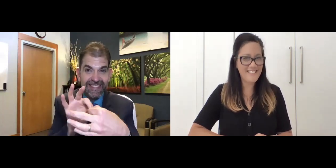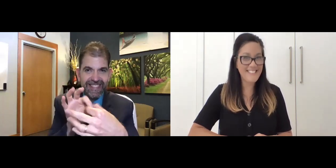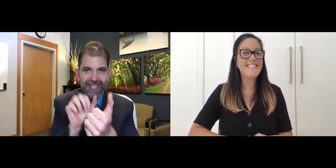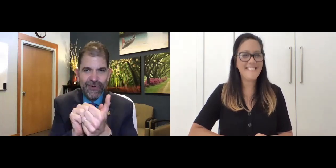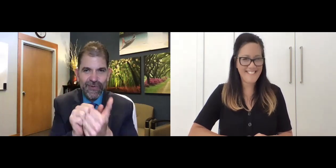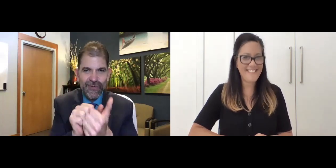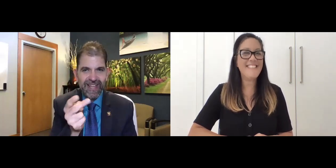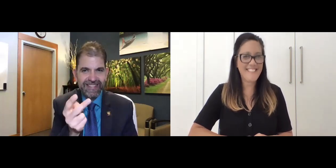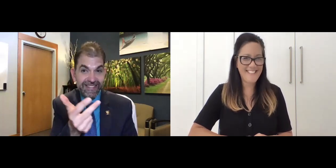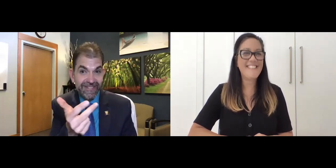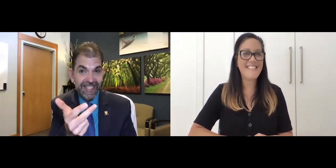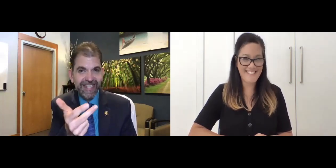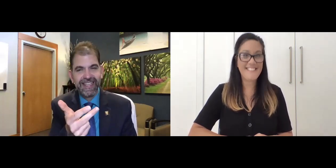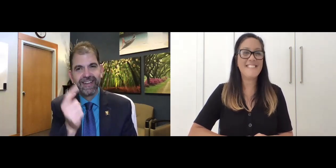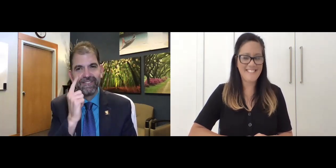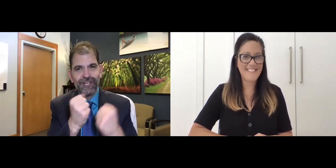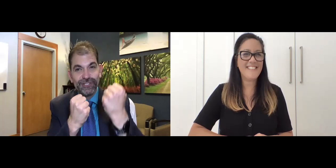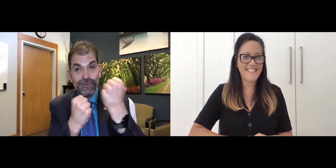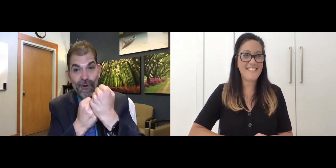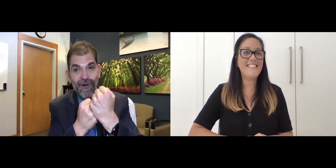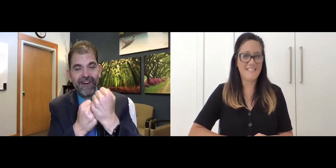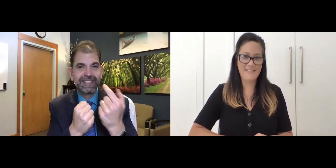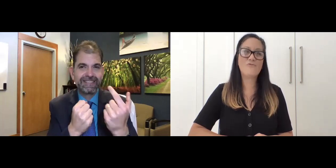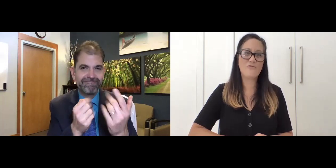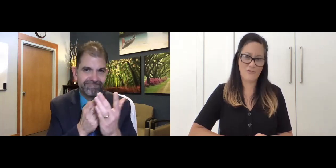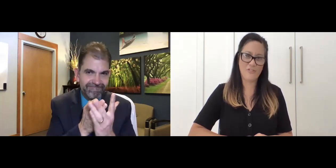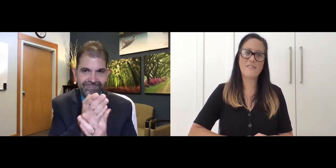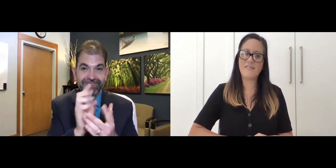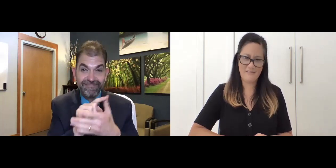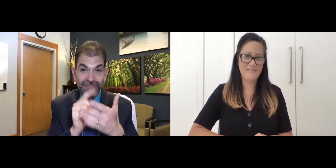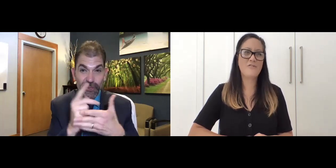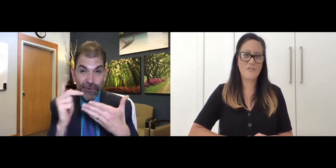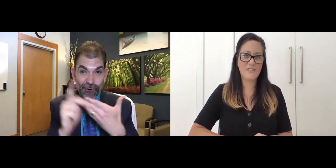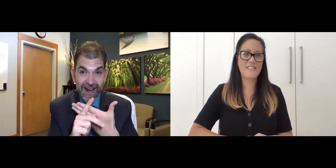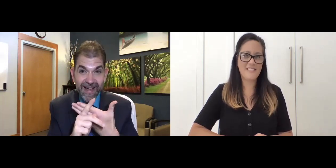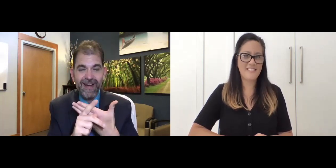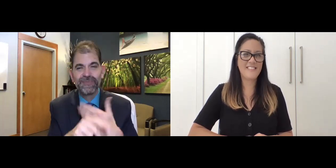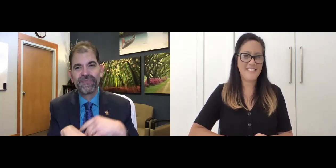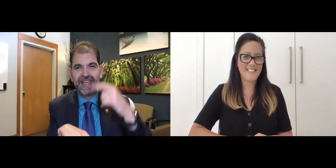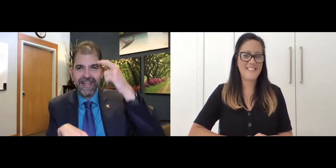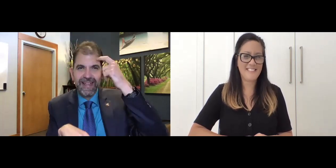and I actually became close with them and they were kind of my support team. They actually helped me